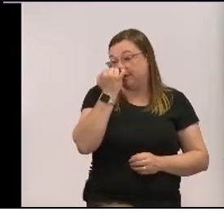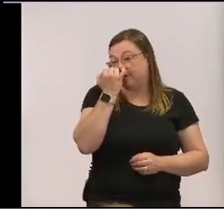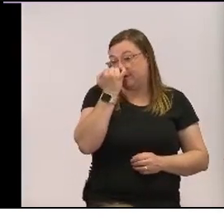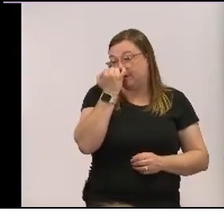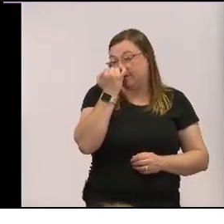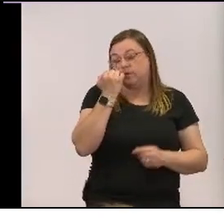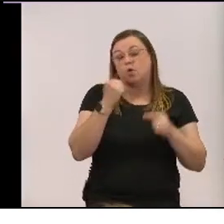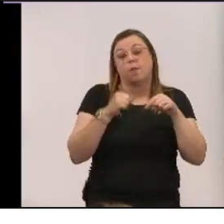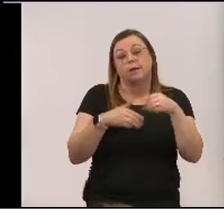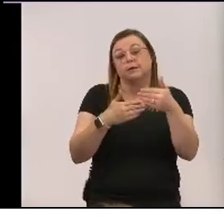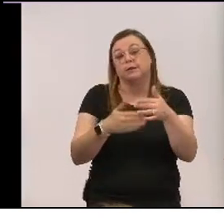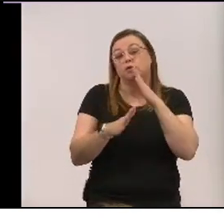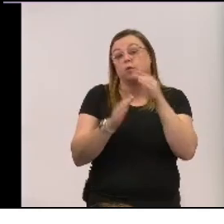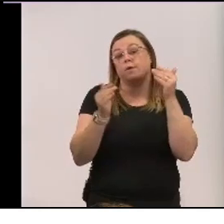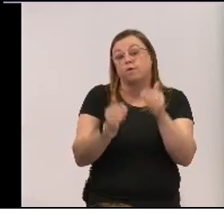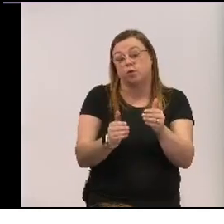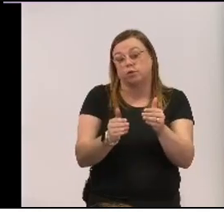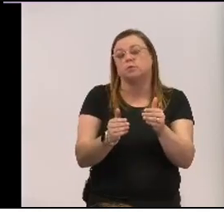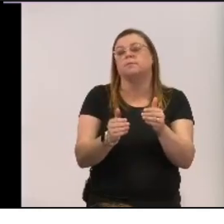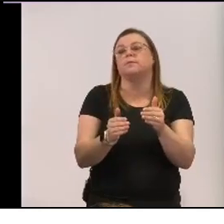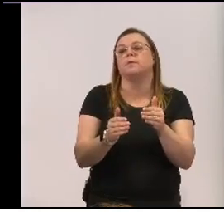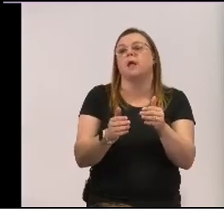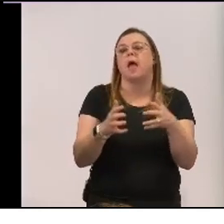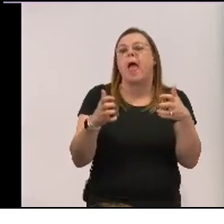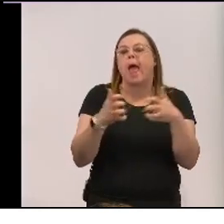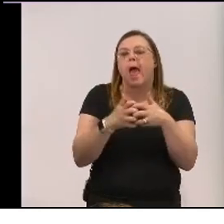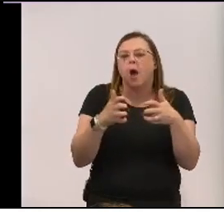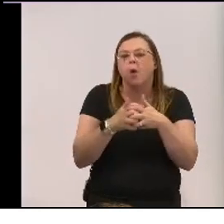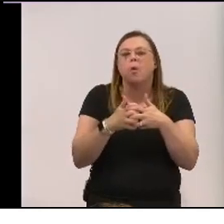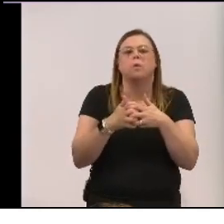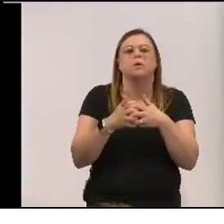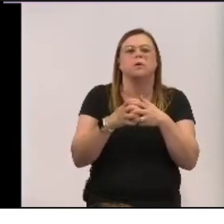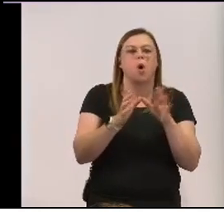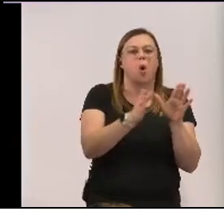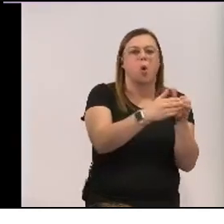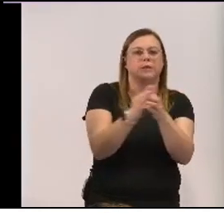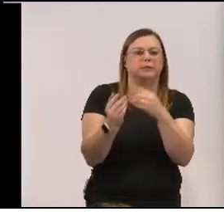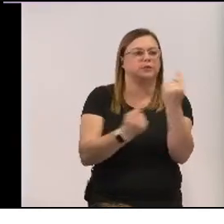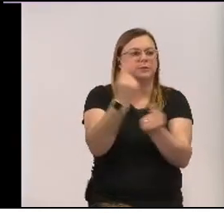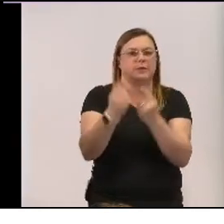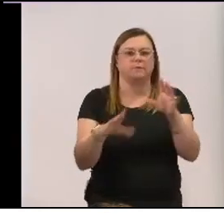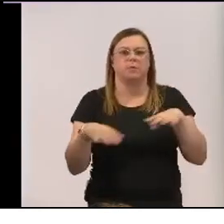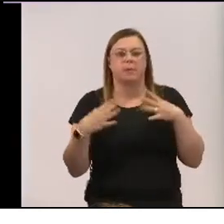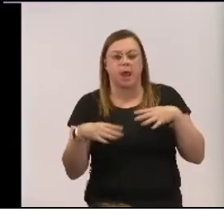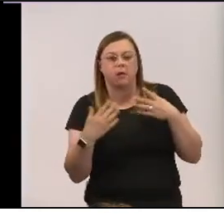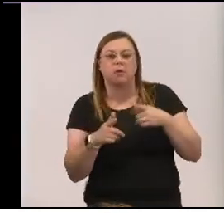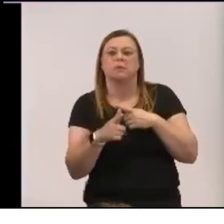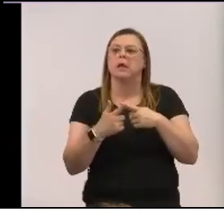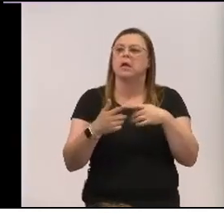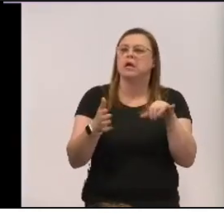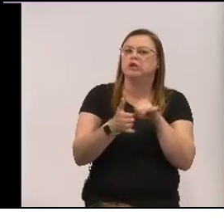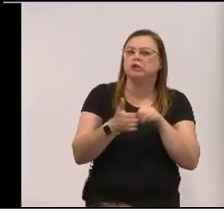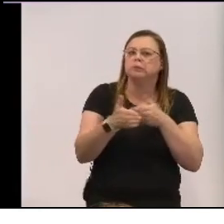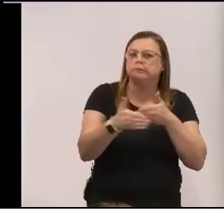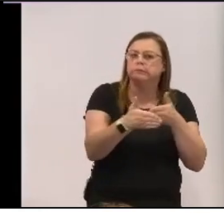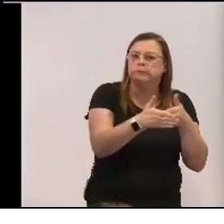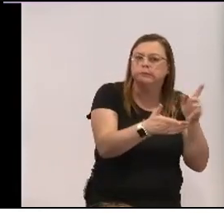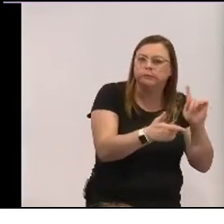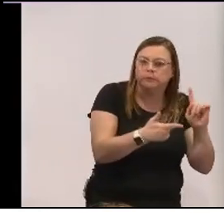focus on the way organisations are preparing for it, what kind of issues they are facing.